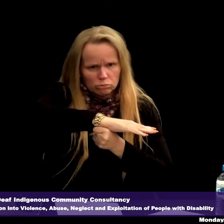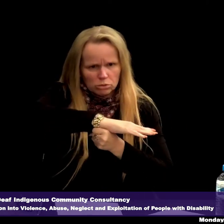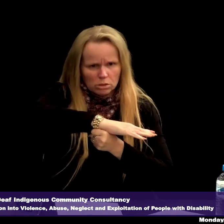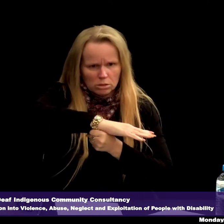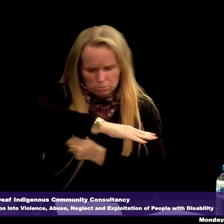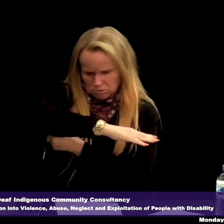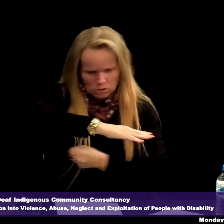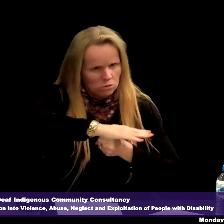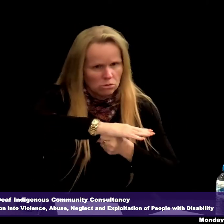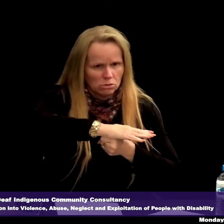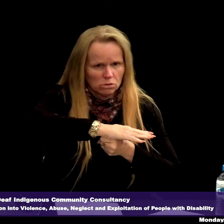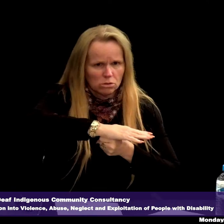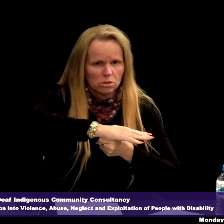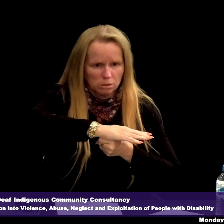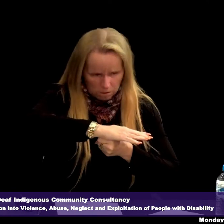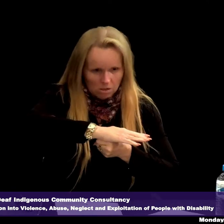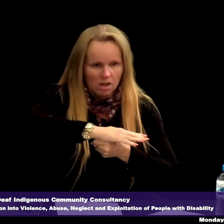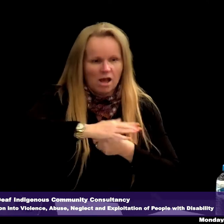my foundation, that I could use as my base.